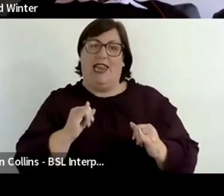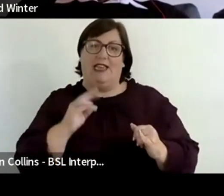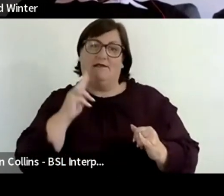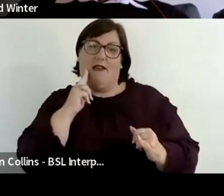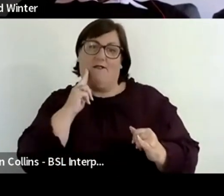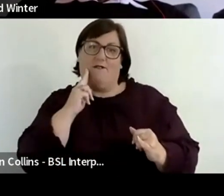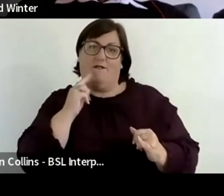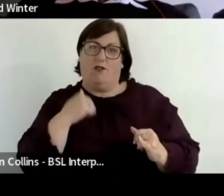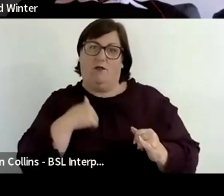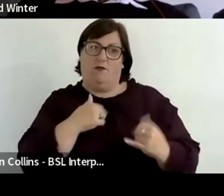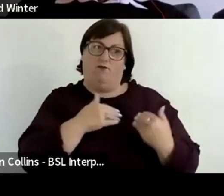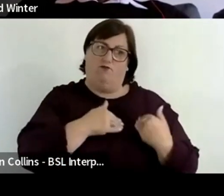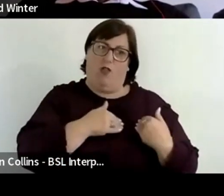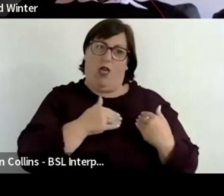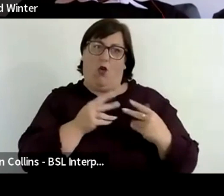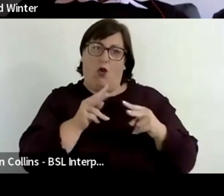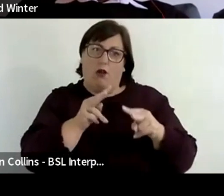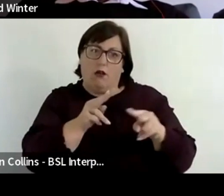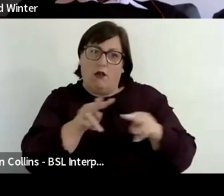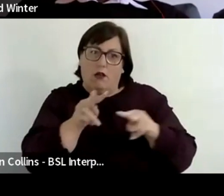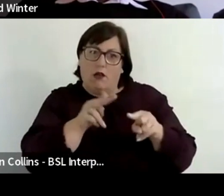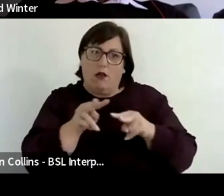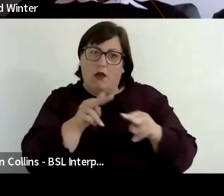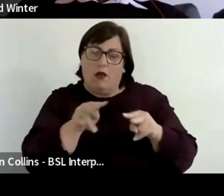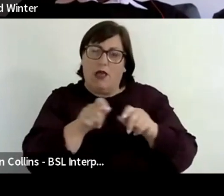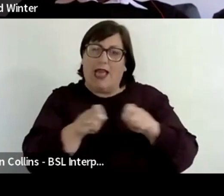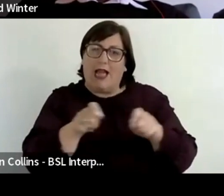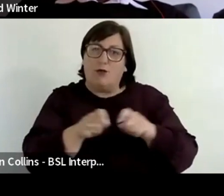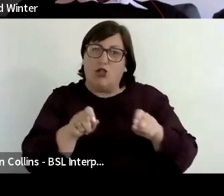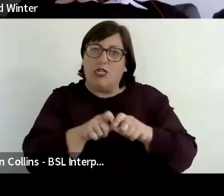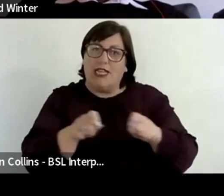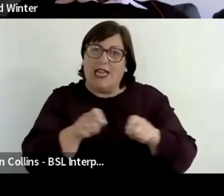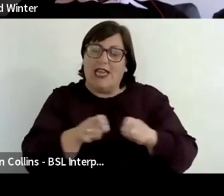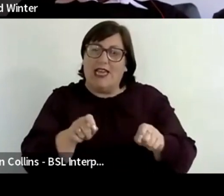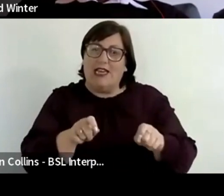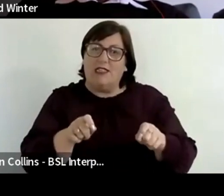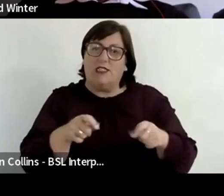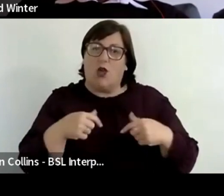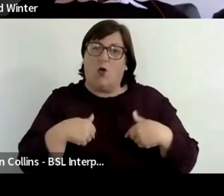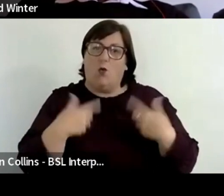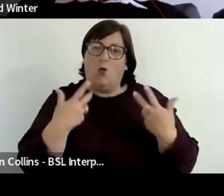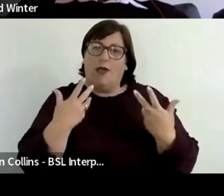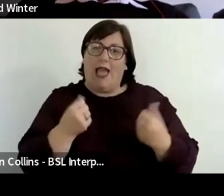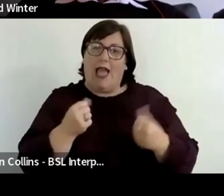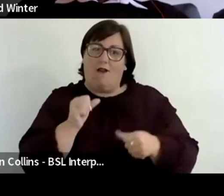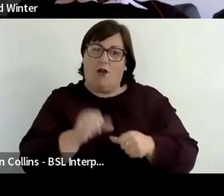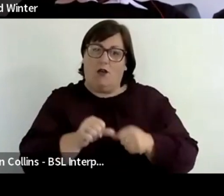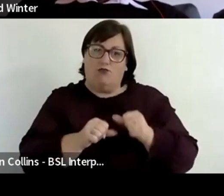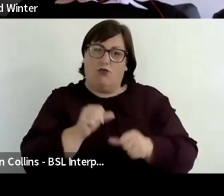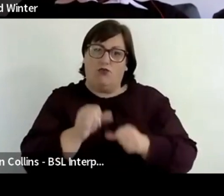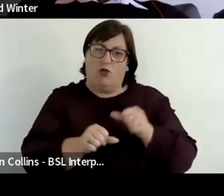Also we do have protocols for our meetings to really make sure that they are inclusive to begin with.